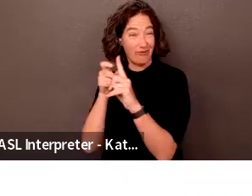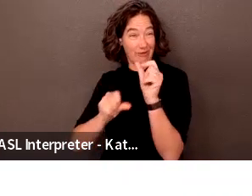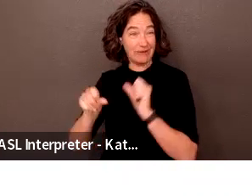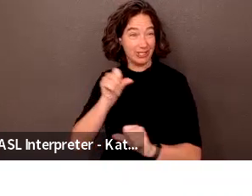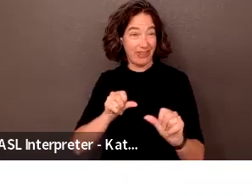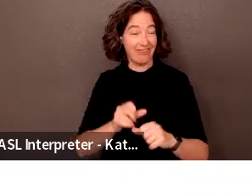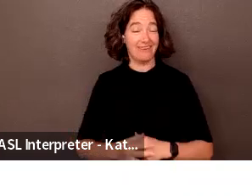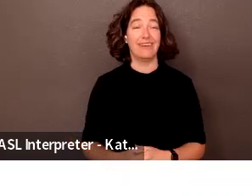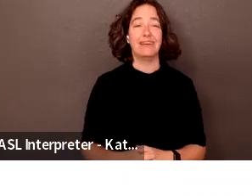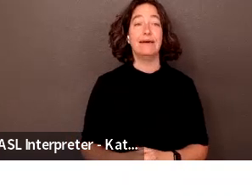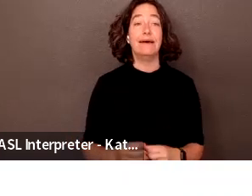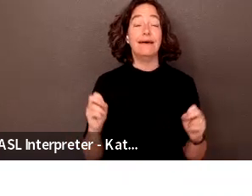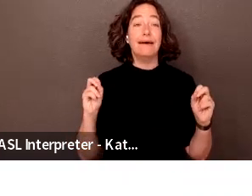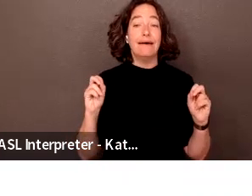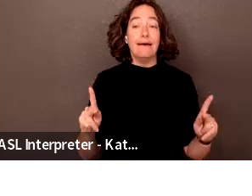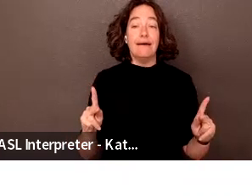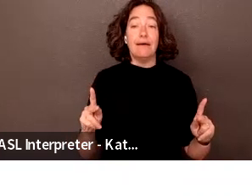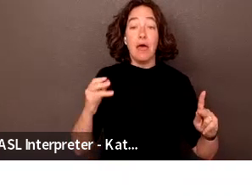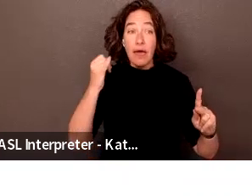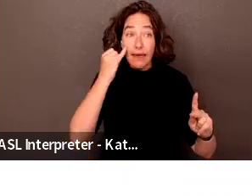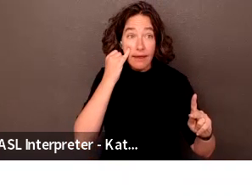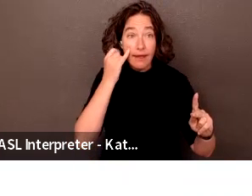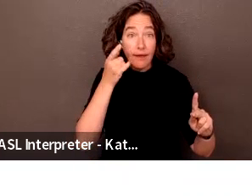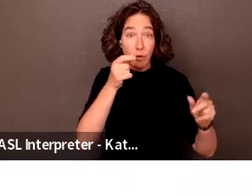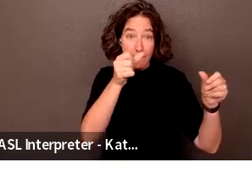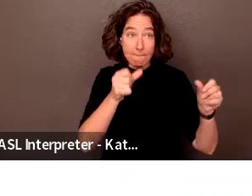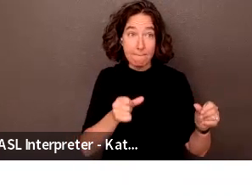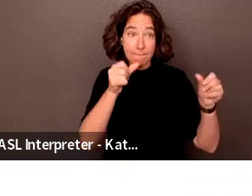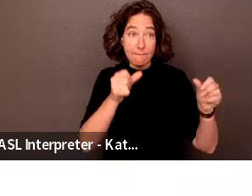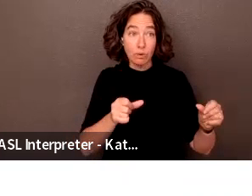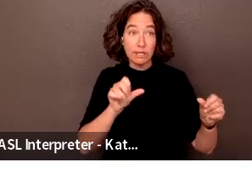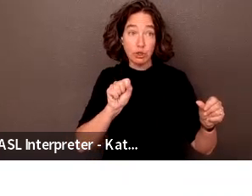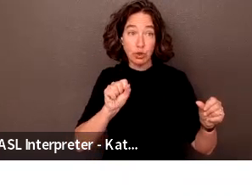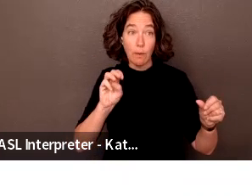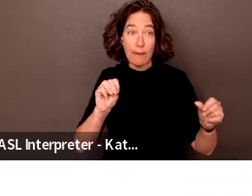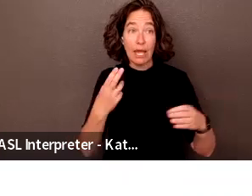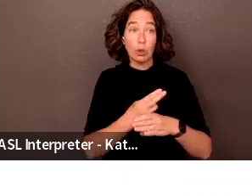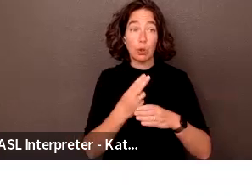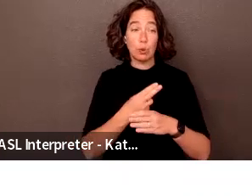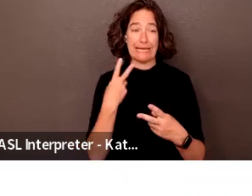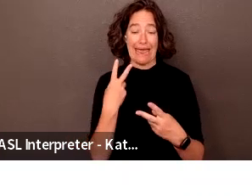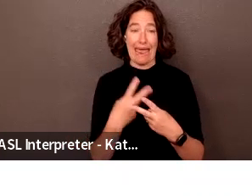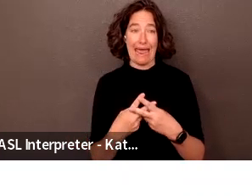you're going to feel a demonstration of how scratchy that gets and we'll experience it together because we're